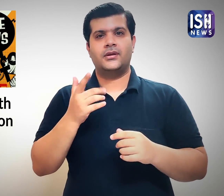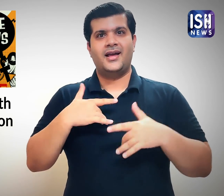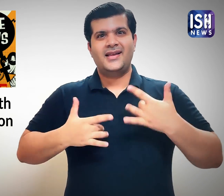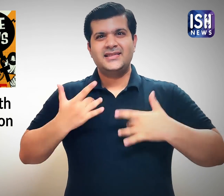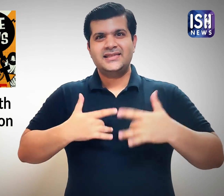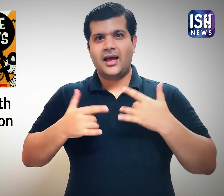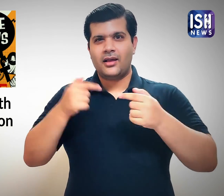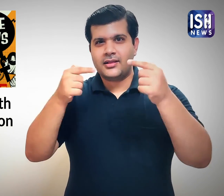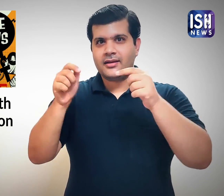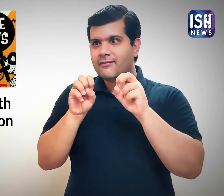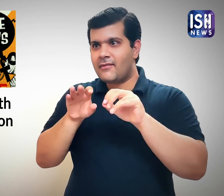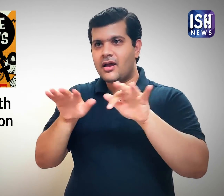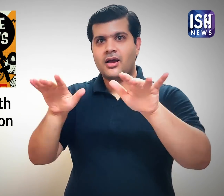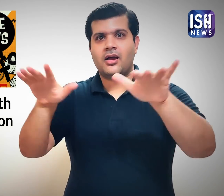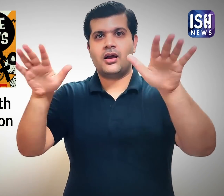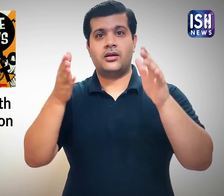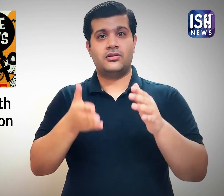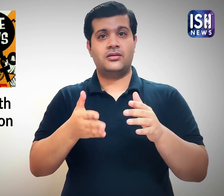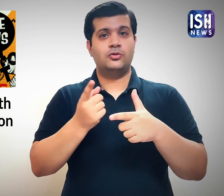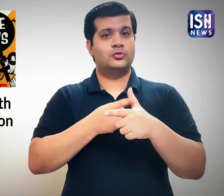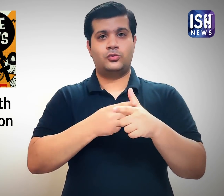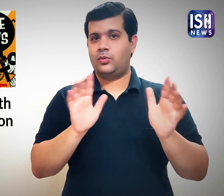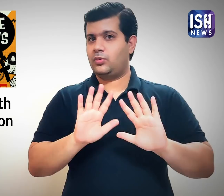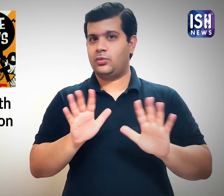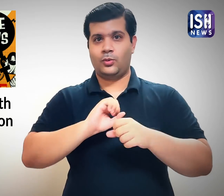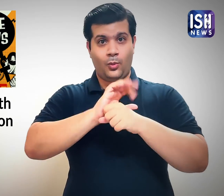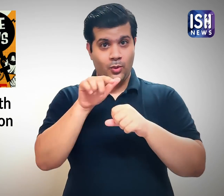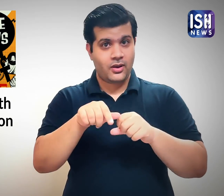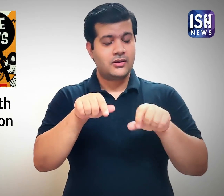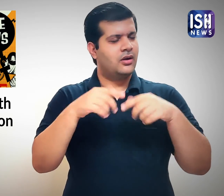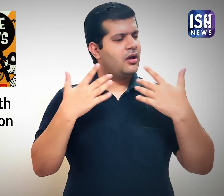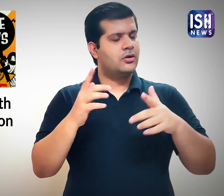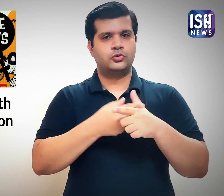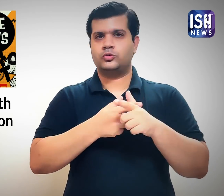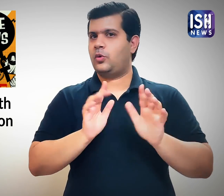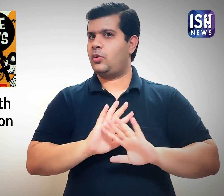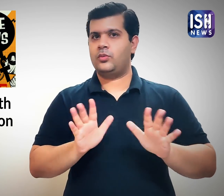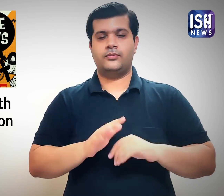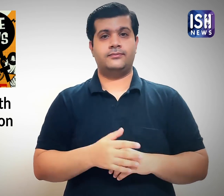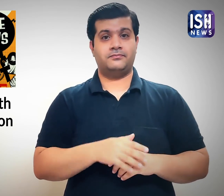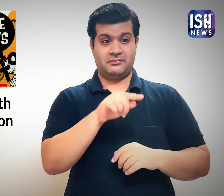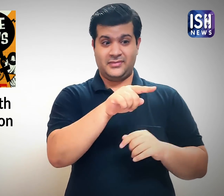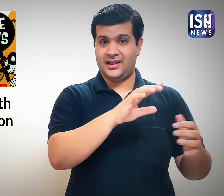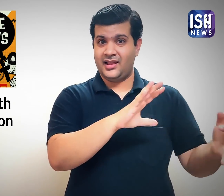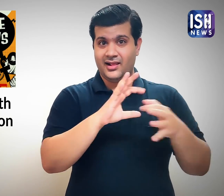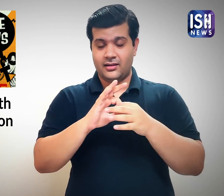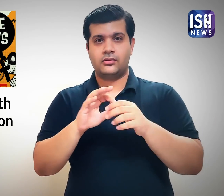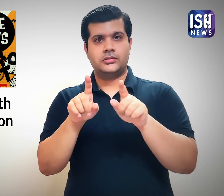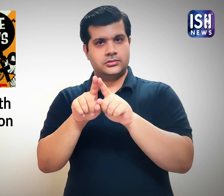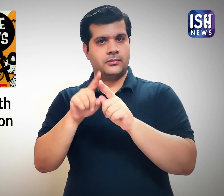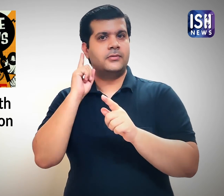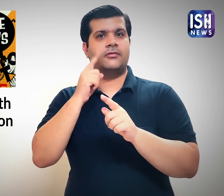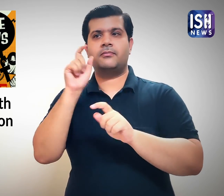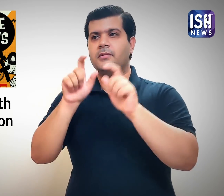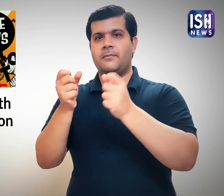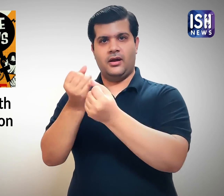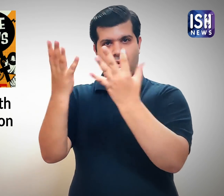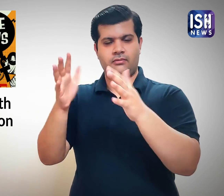They do this out of the excitement to share negative information. This is not a joke. COVID-19, is not a joke. Many such cases have happened in the Deaf community as well.